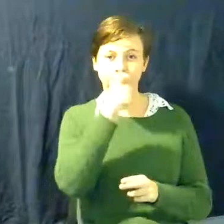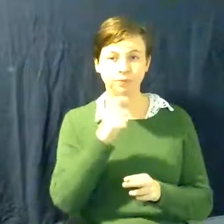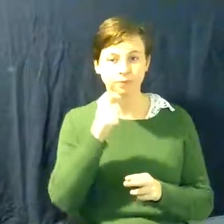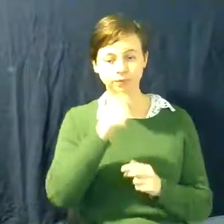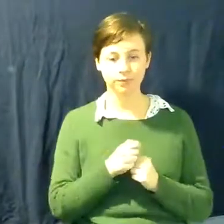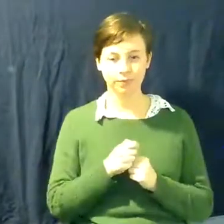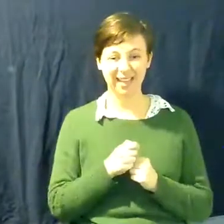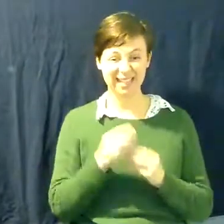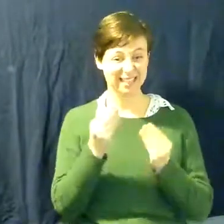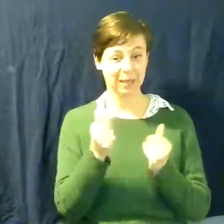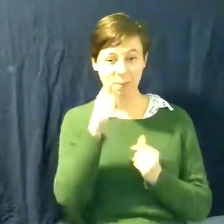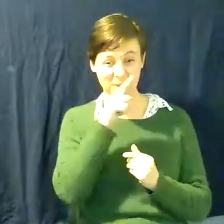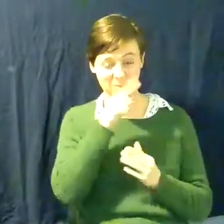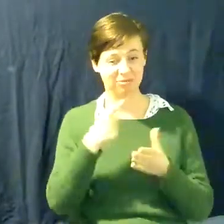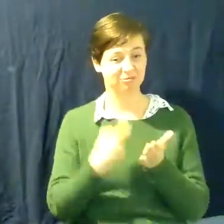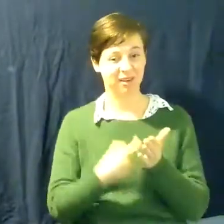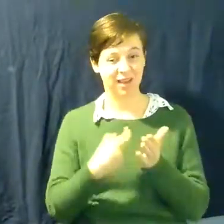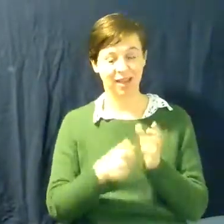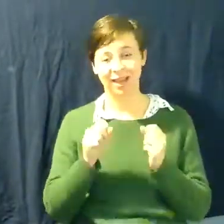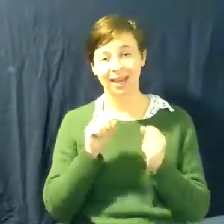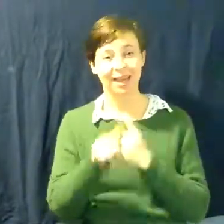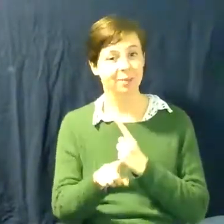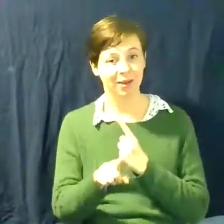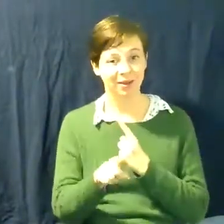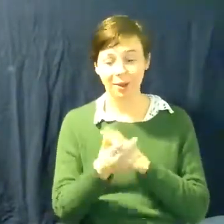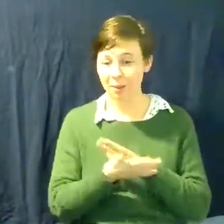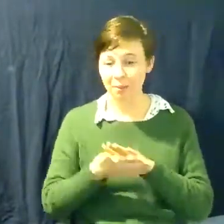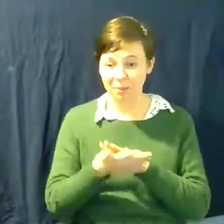to know I coordinated a mentoring program for five years for speech